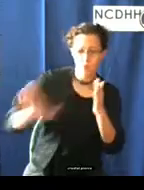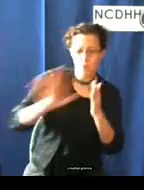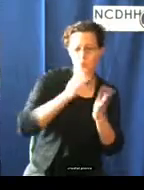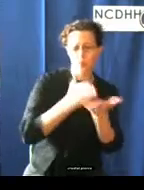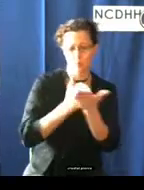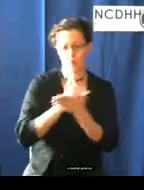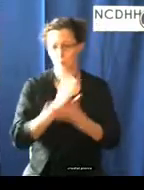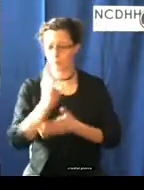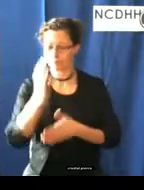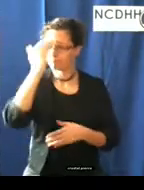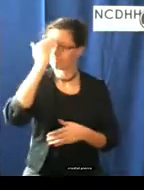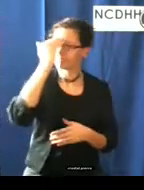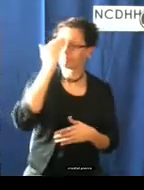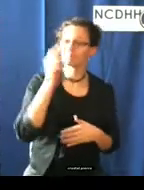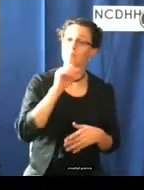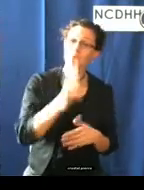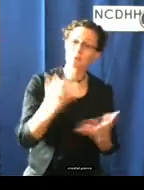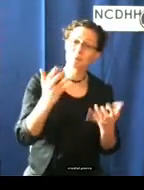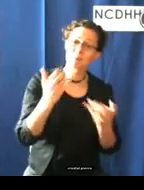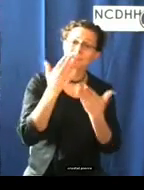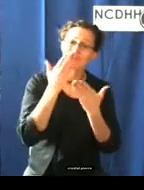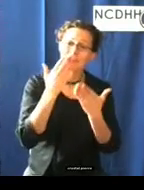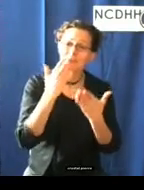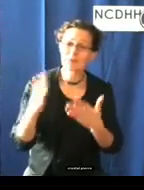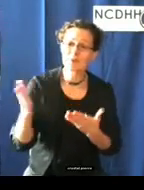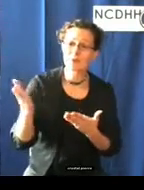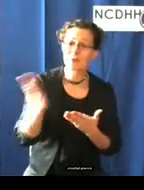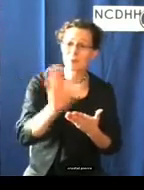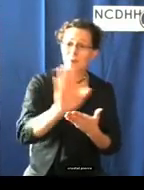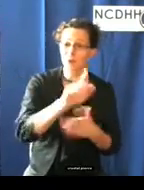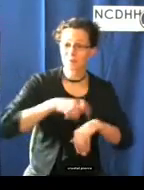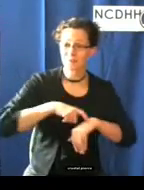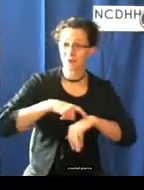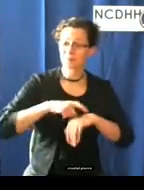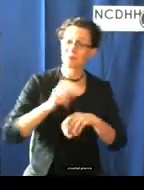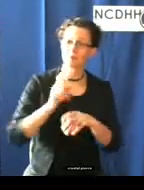TIME AND ALSO MAKE SURE THAT YOU CONTINUE TO WATCH OUR